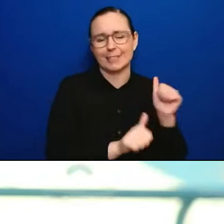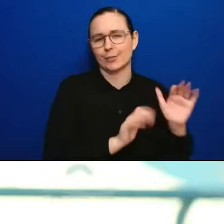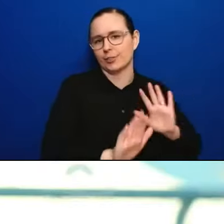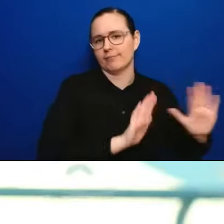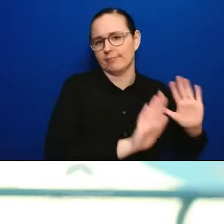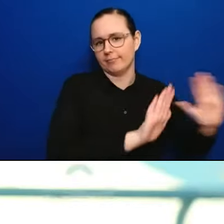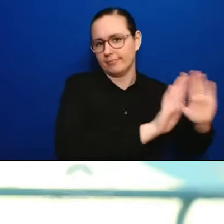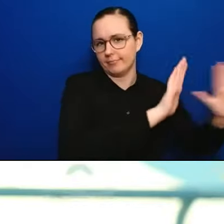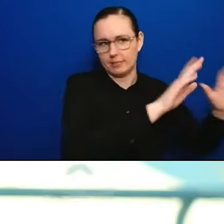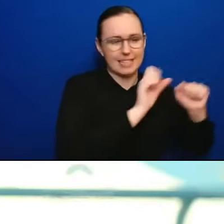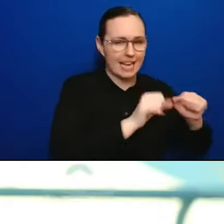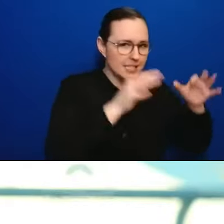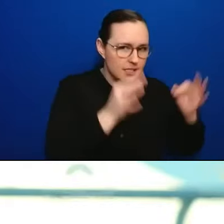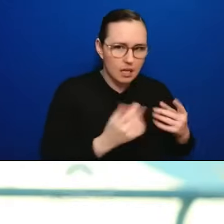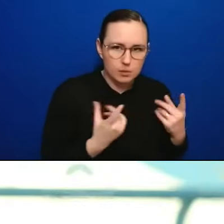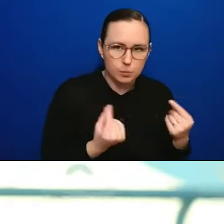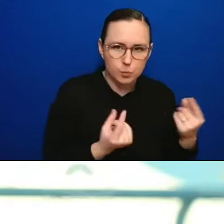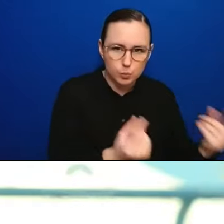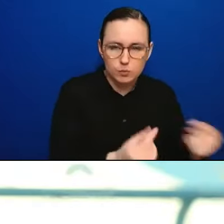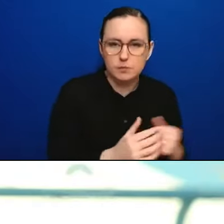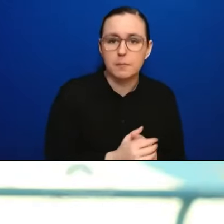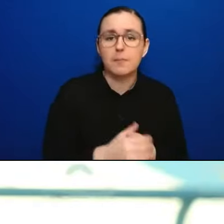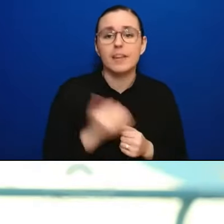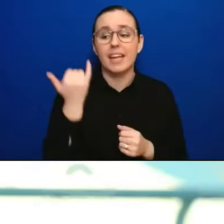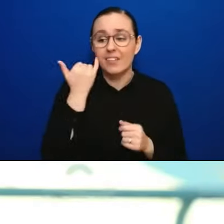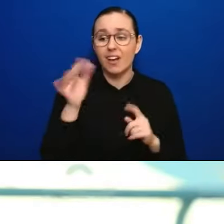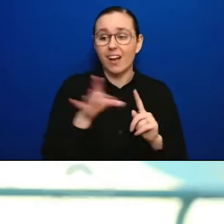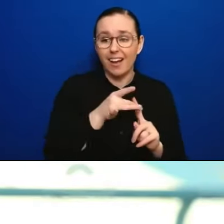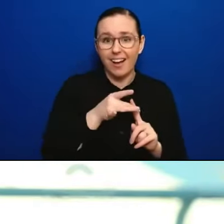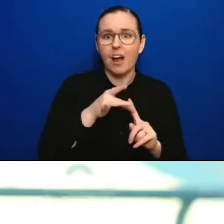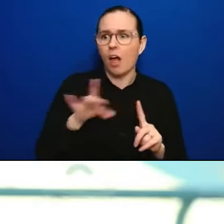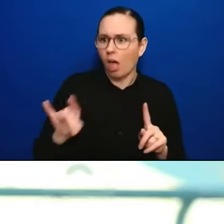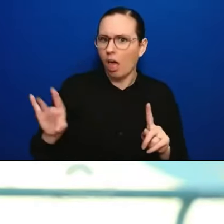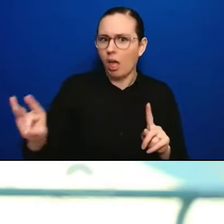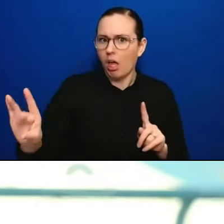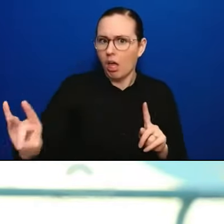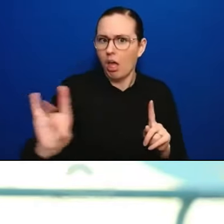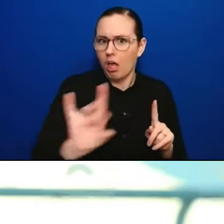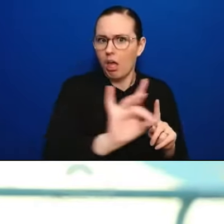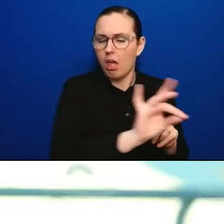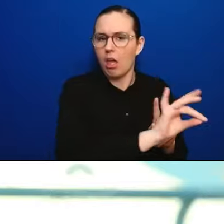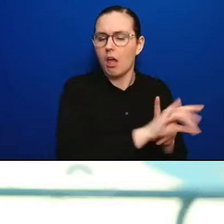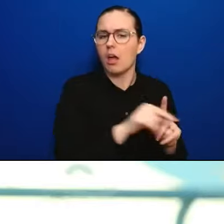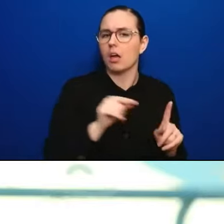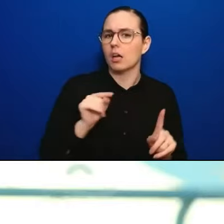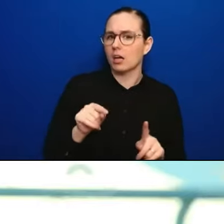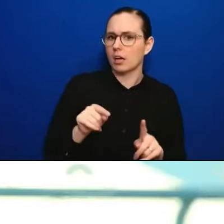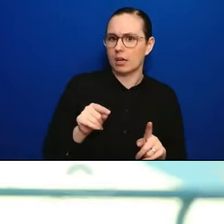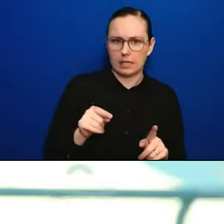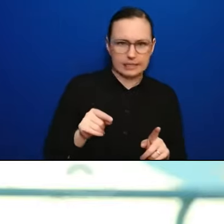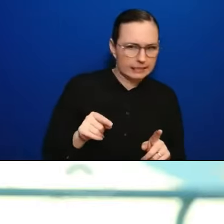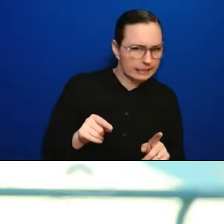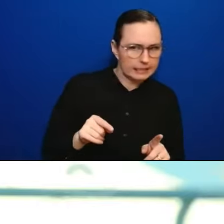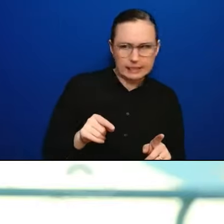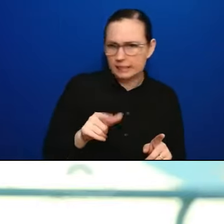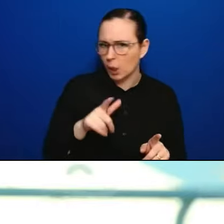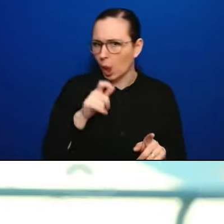these other measures in place. That's on a home-by-home basis